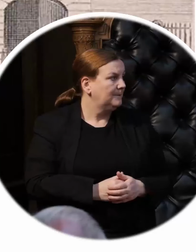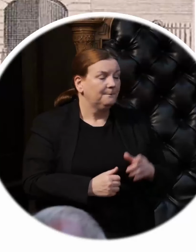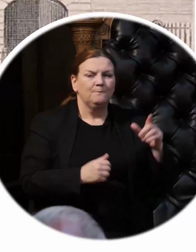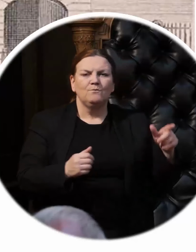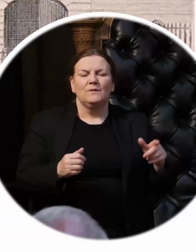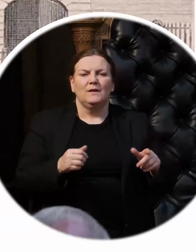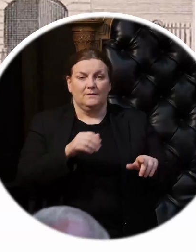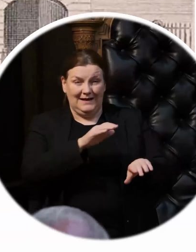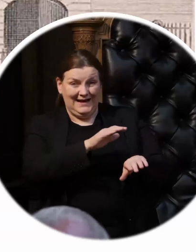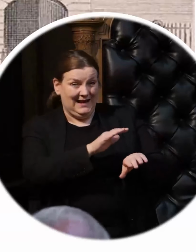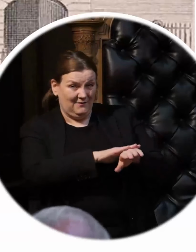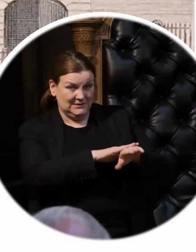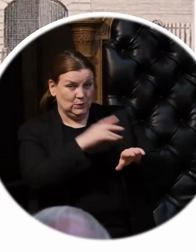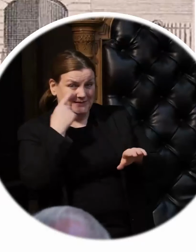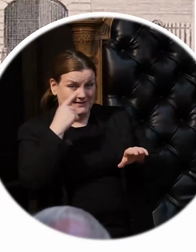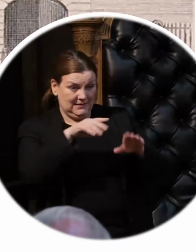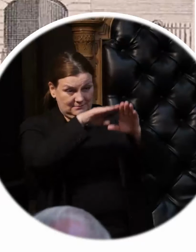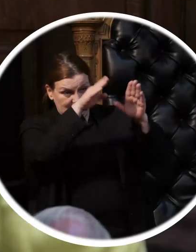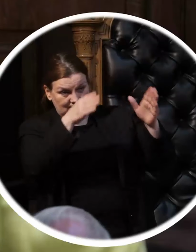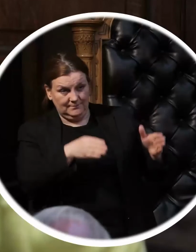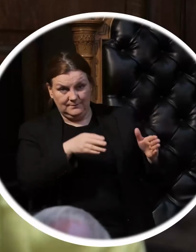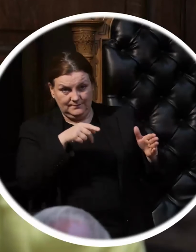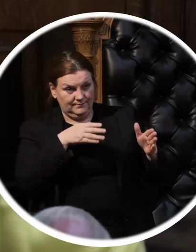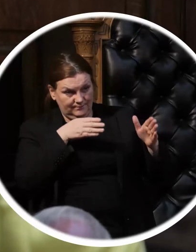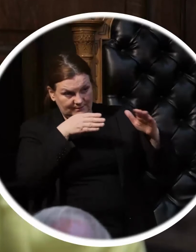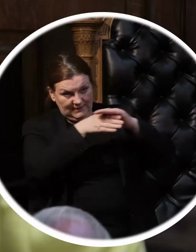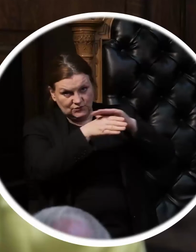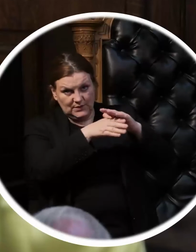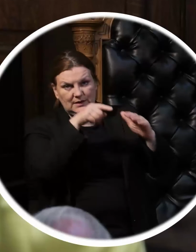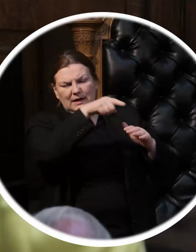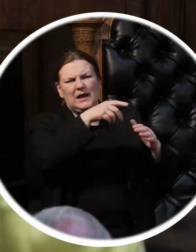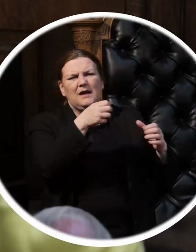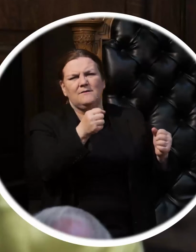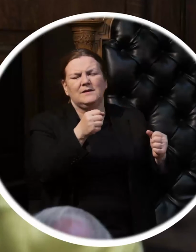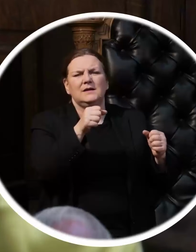and this led all the way along through what is now the the southern platform.